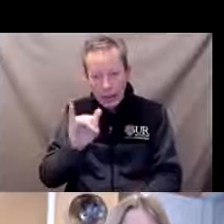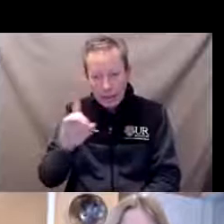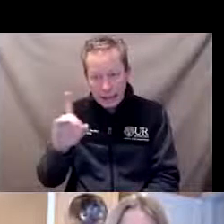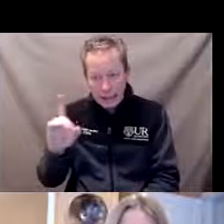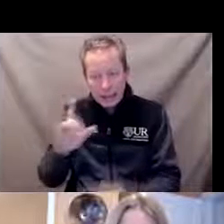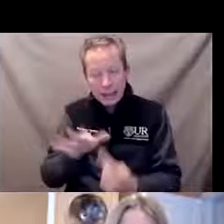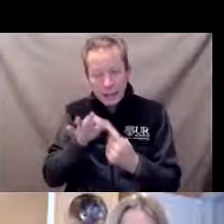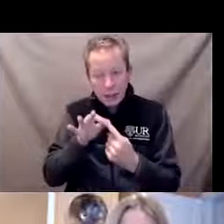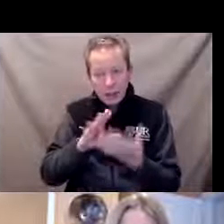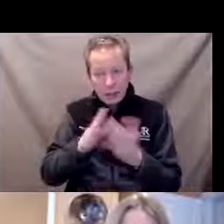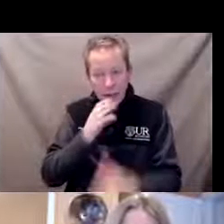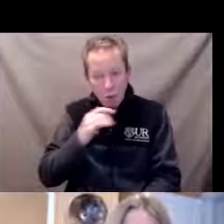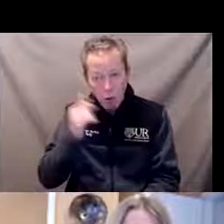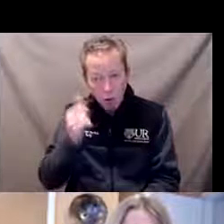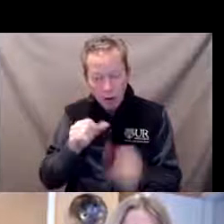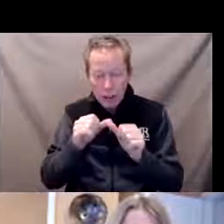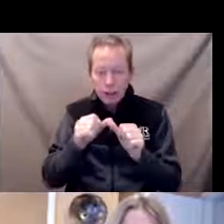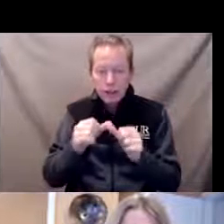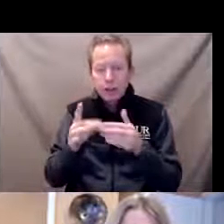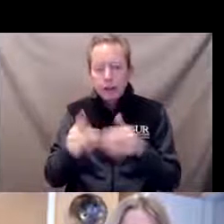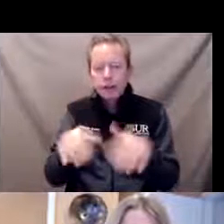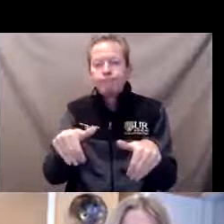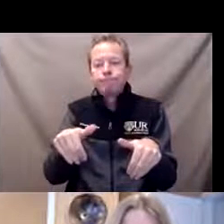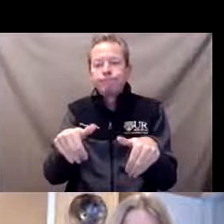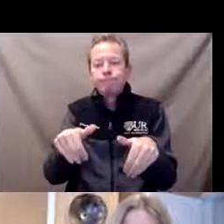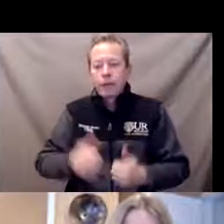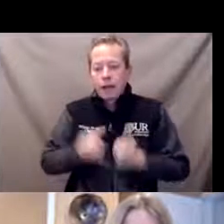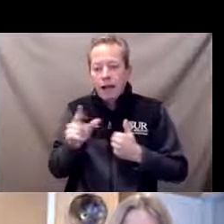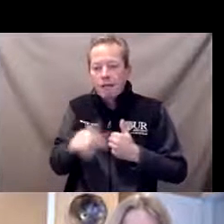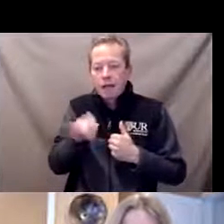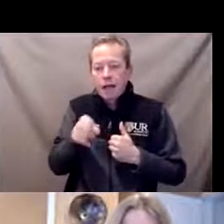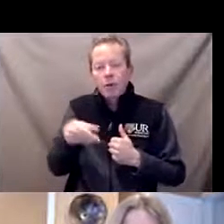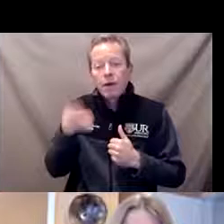as they age continue to lead sedentary lifestyles with higher rates of overweight and obesity.